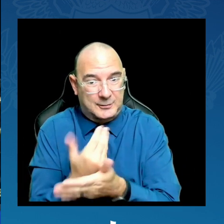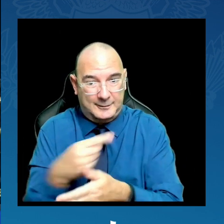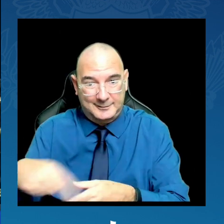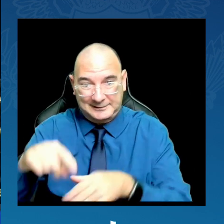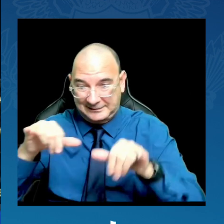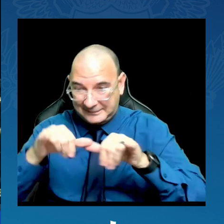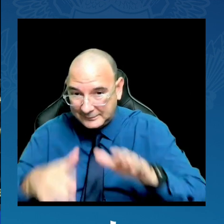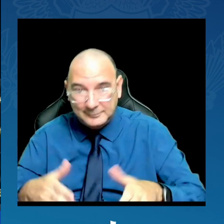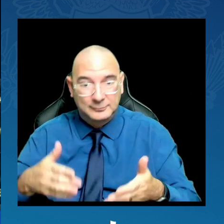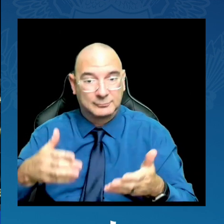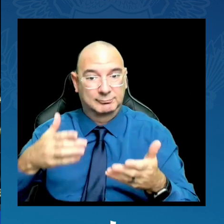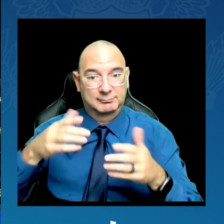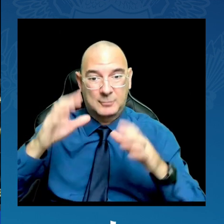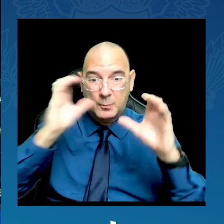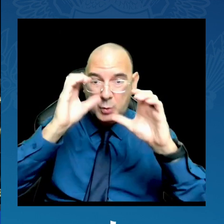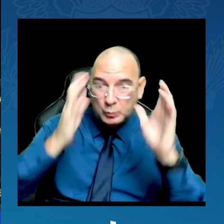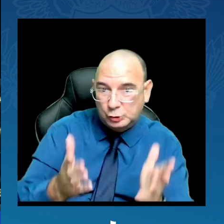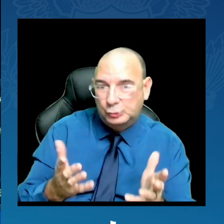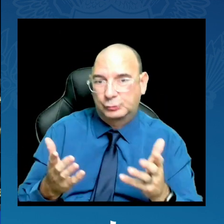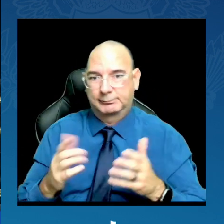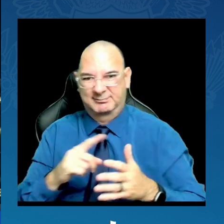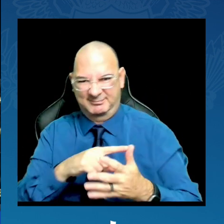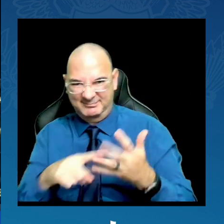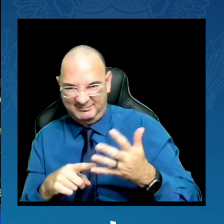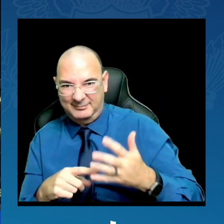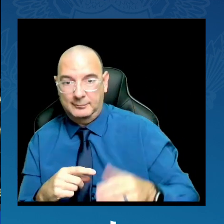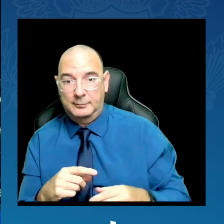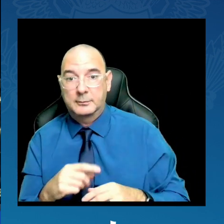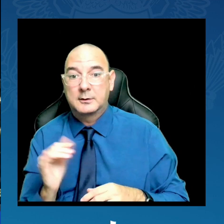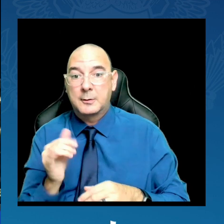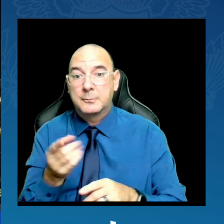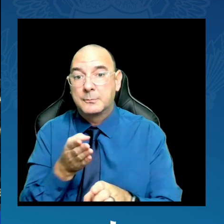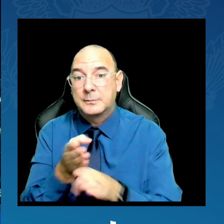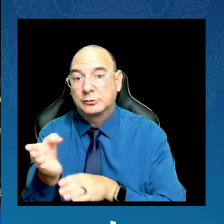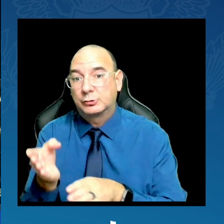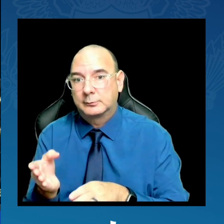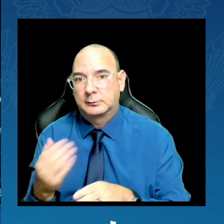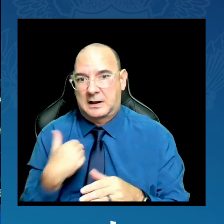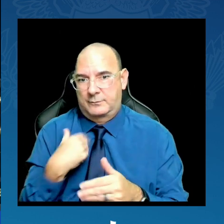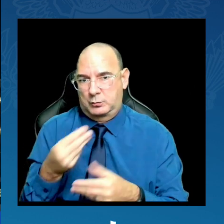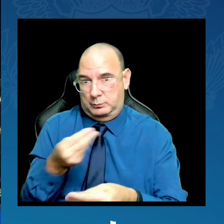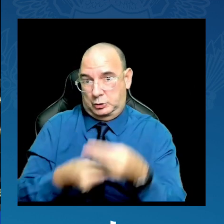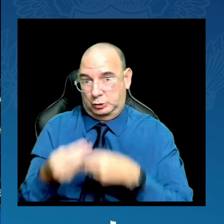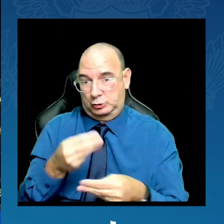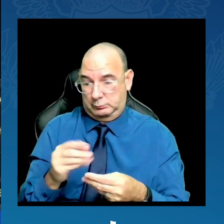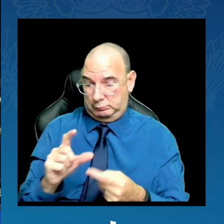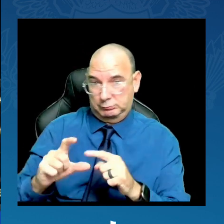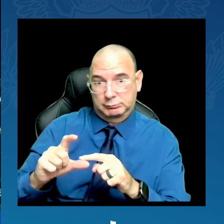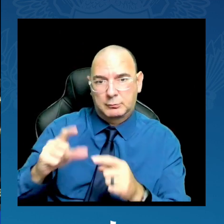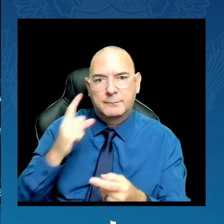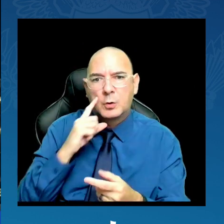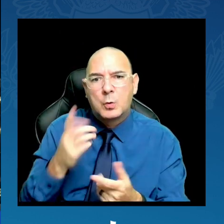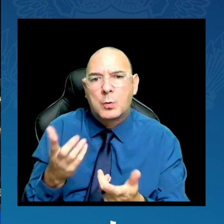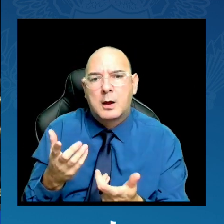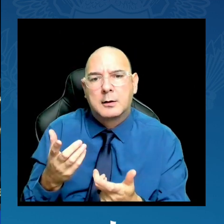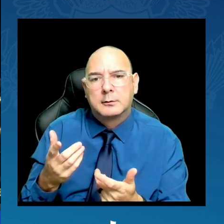And I'd also like to briefly note that our budget also requested an increase in funding for the Office of Space Commerce.